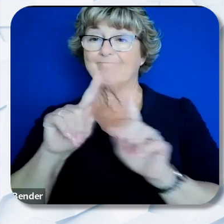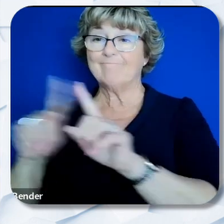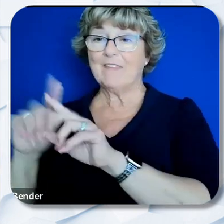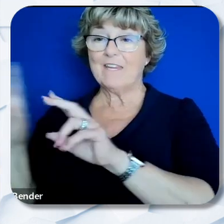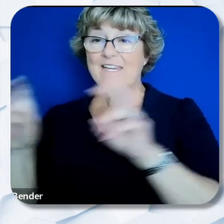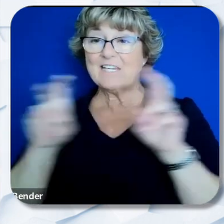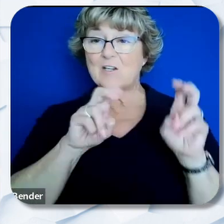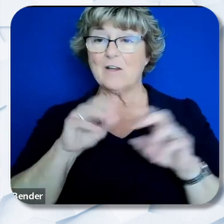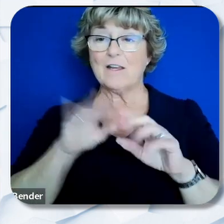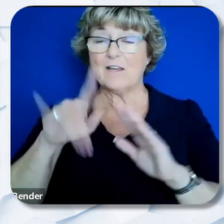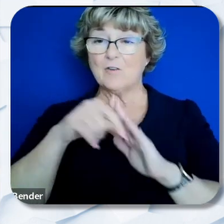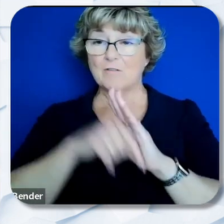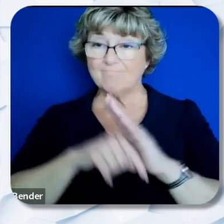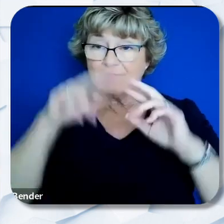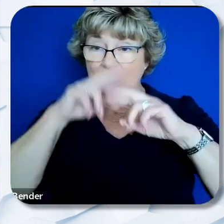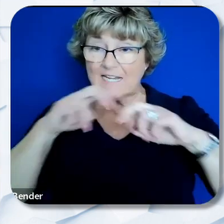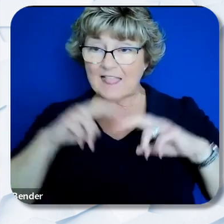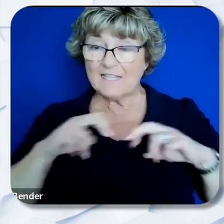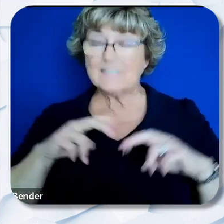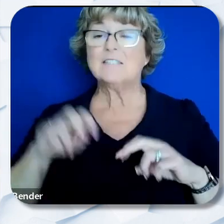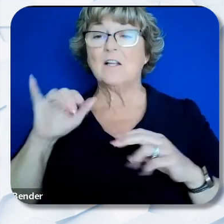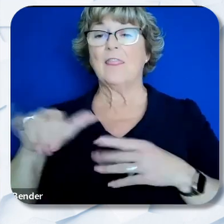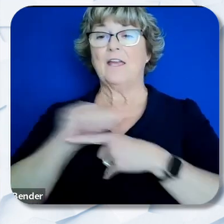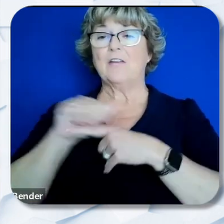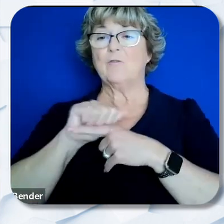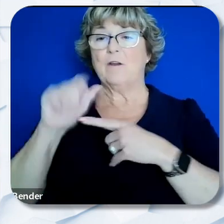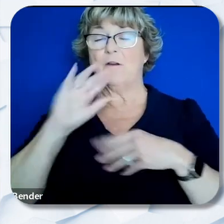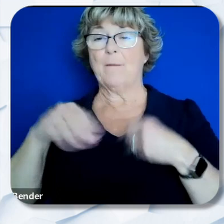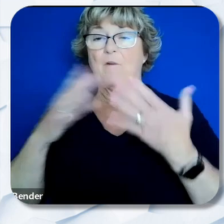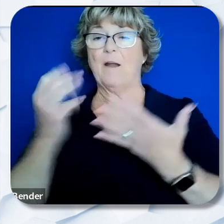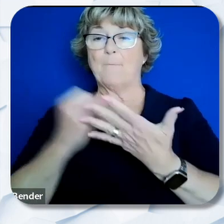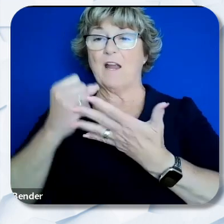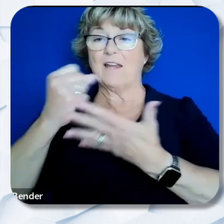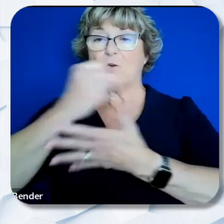in your root cause analysis, this training will help you prioritize them down to a maximum